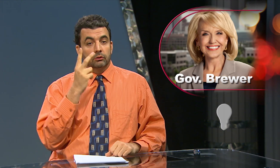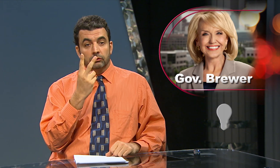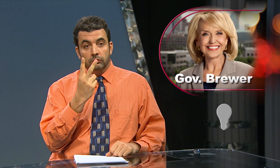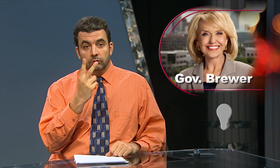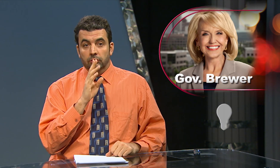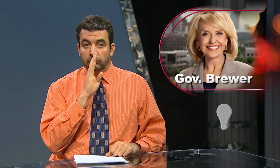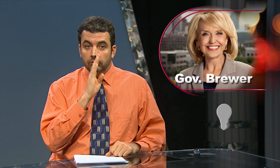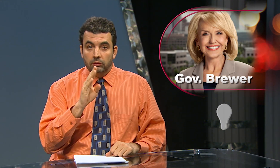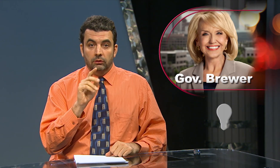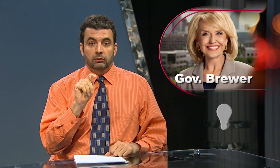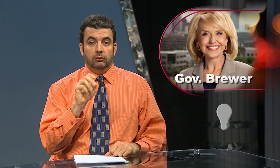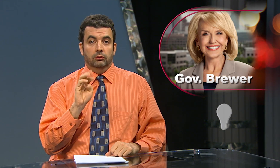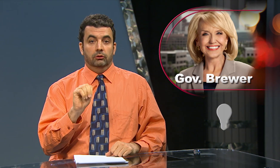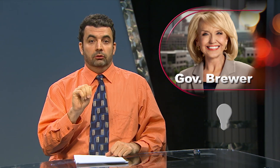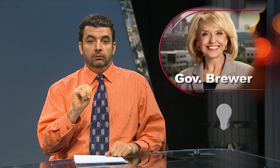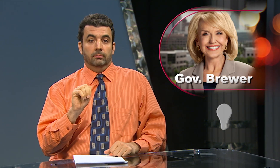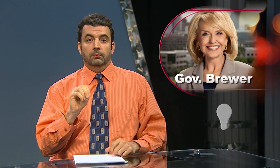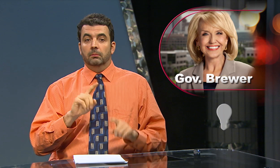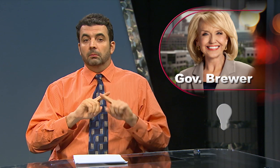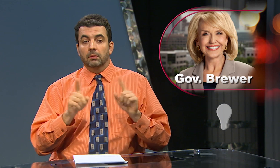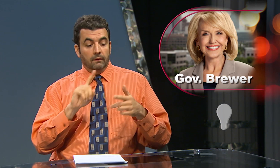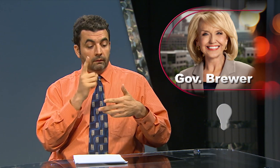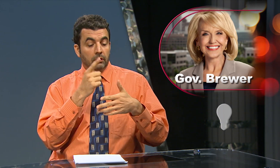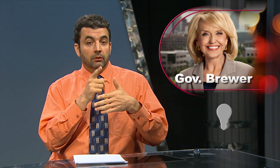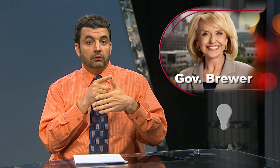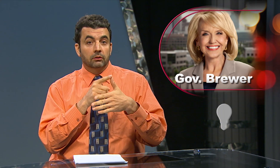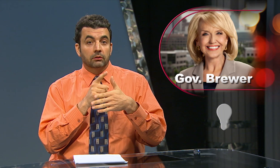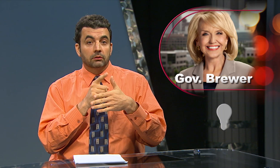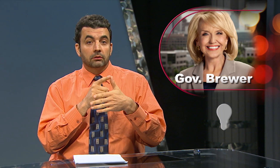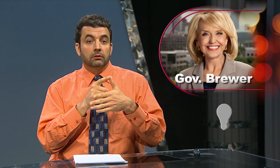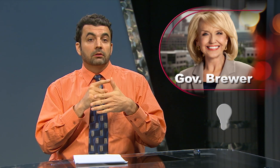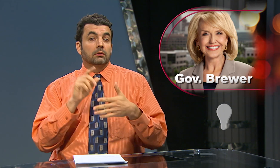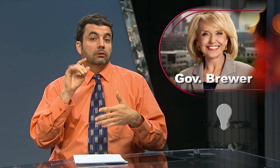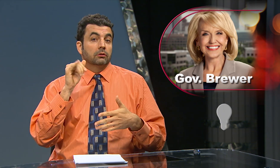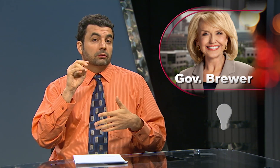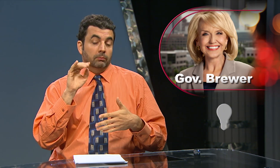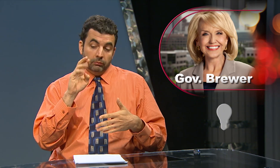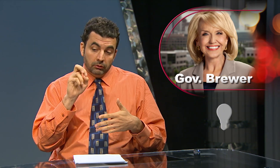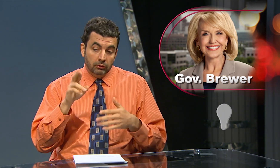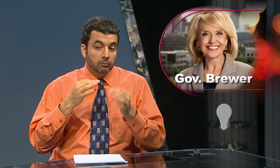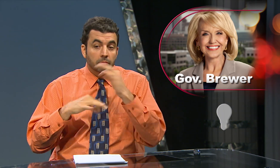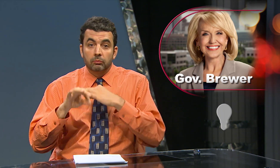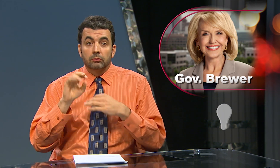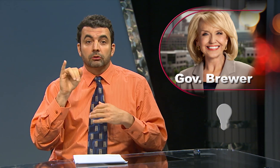YOU CAN ONLY BE GOVERNOR FOR TWO CONSECUTIVE TERMS. SINCE BREWER COMPLETED JANET NAPOLITANO'S